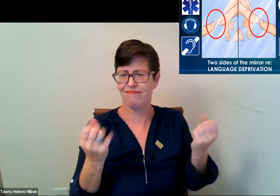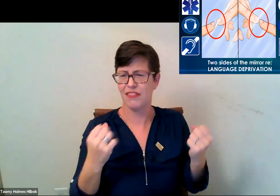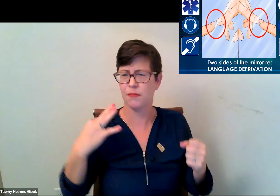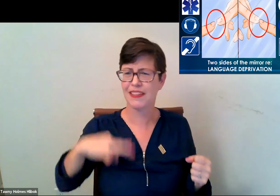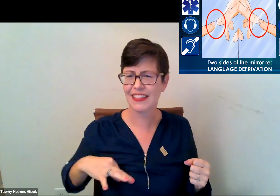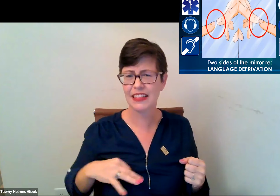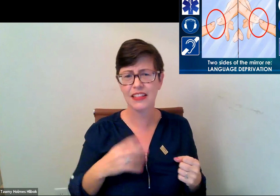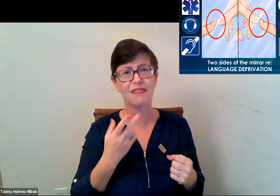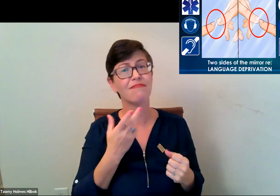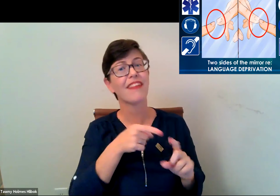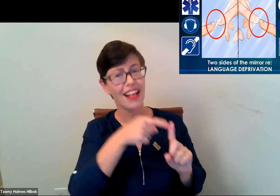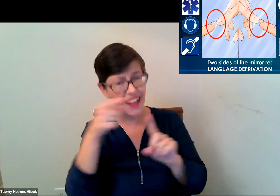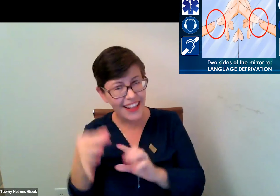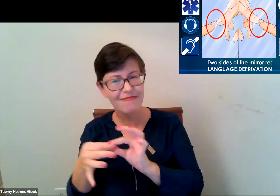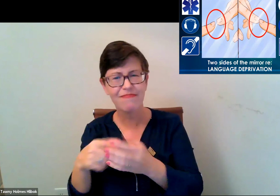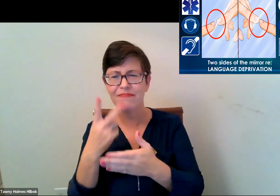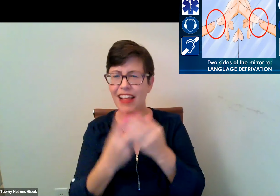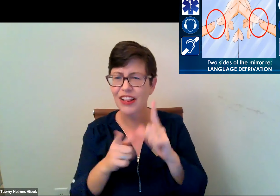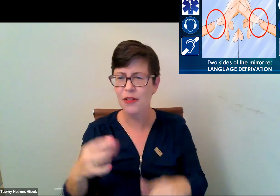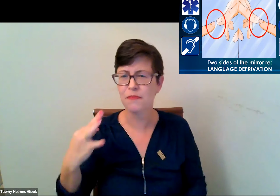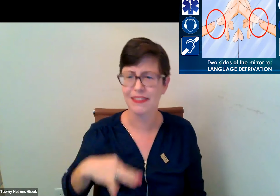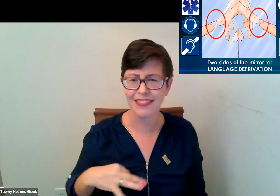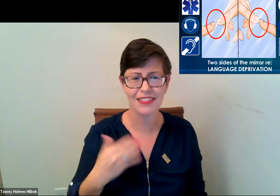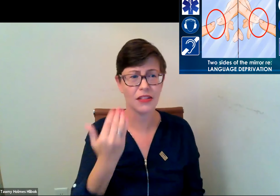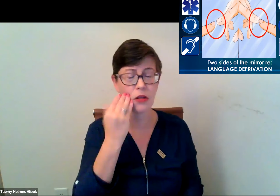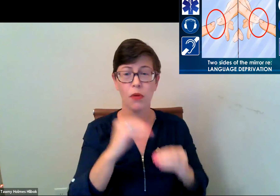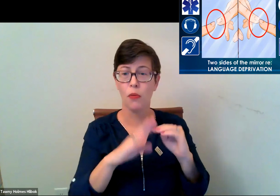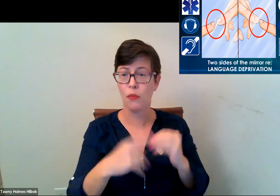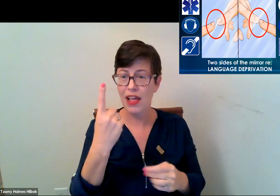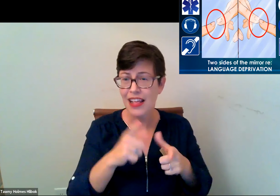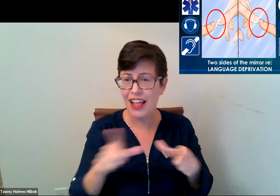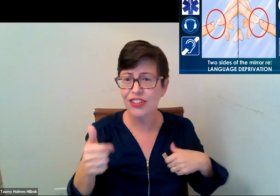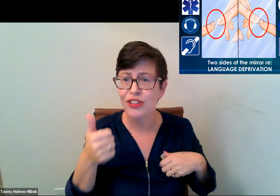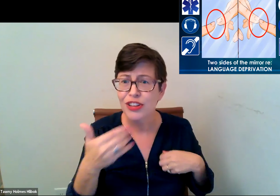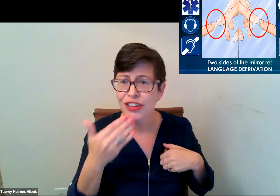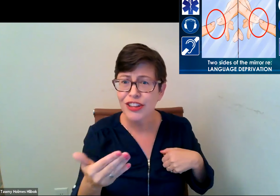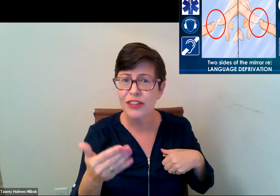be demonstrated so quickly so easily an asl a great benefit English has its own benefits